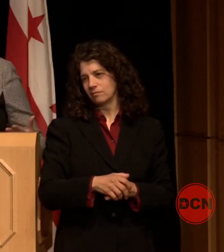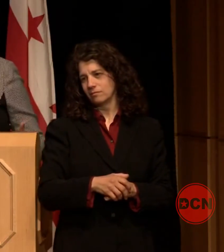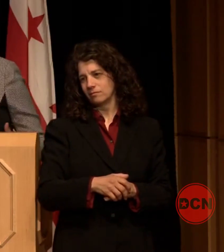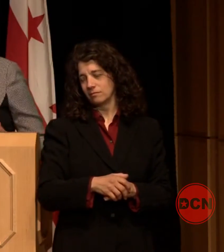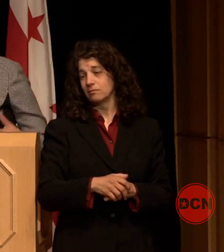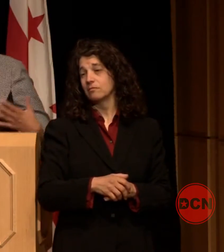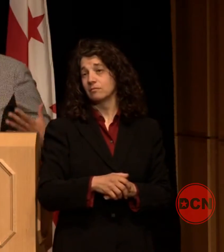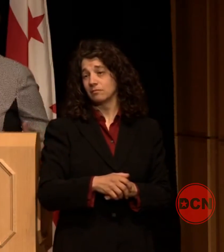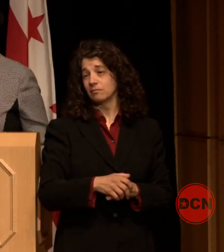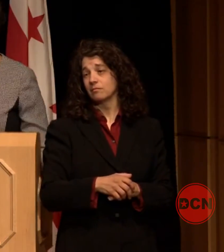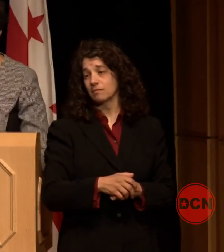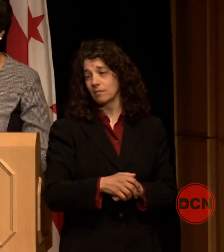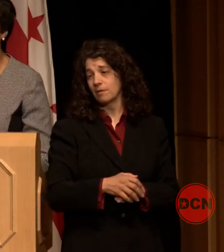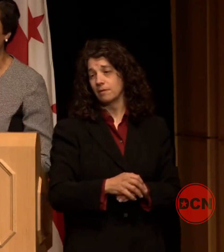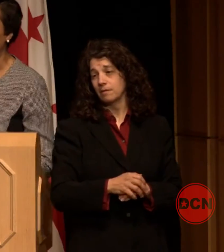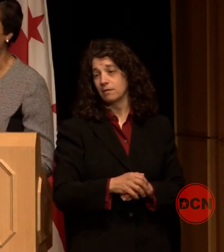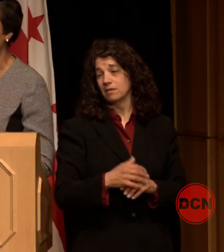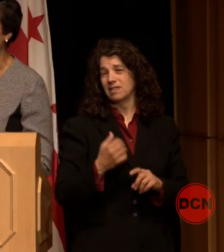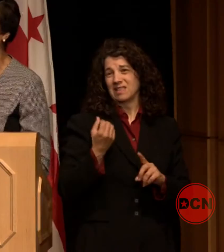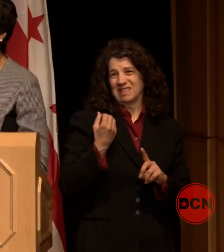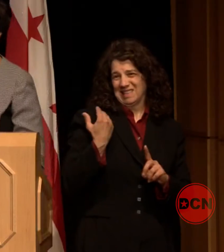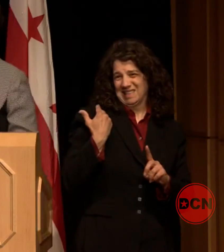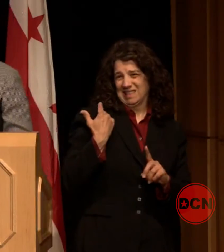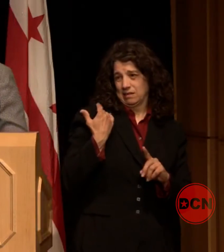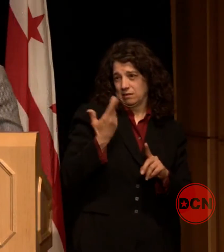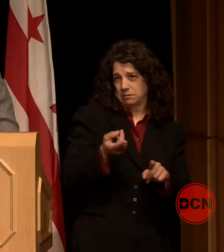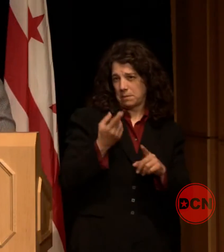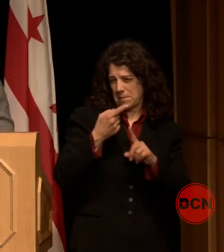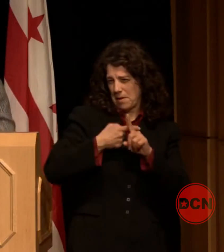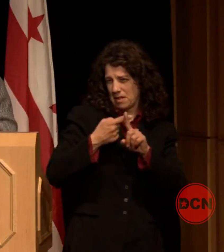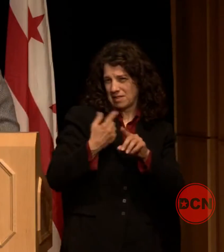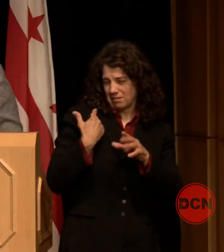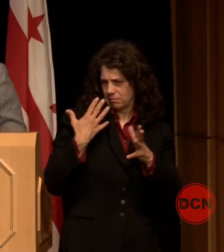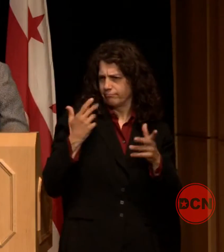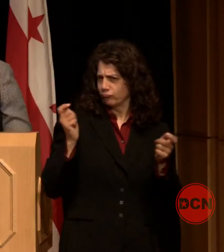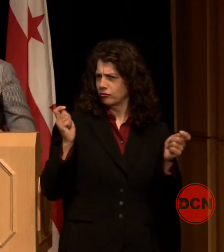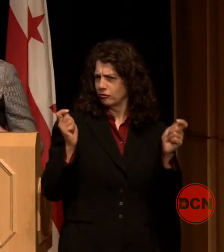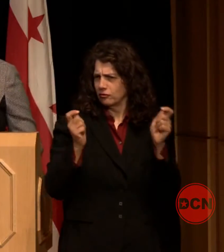THINGS CHANGED, WHAT IS DIFFERENT IN WASHINGTON, D.C.?